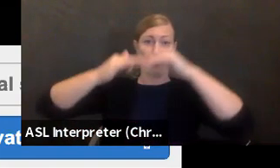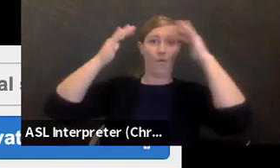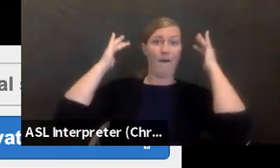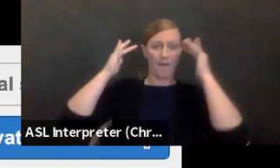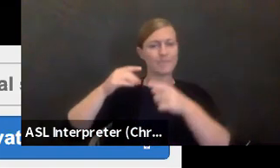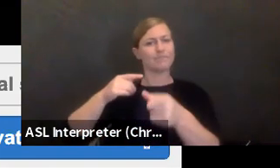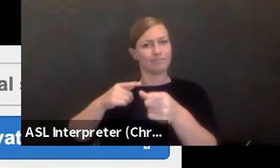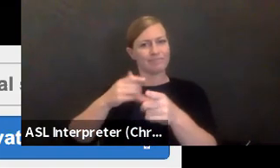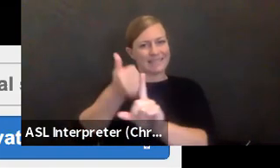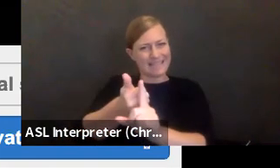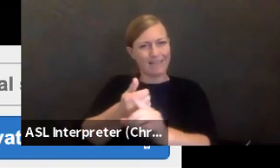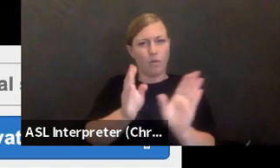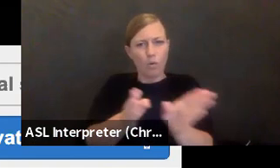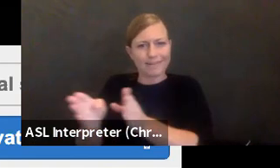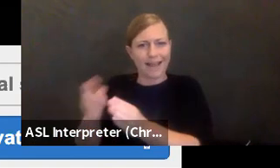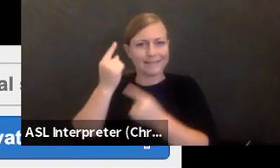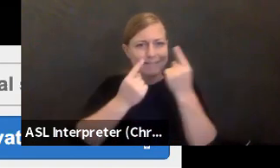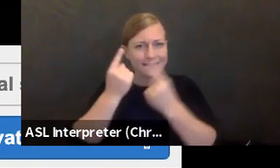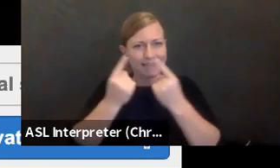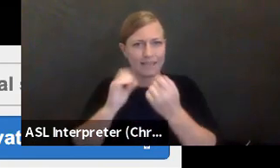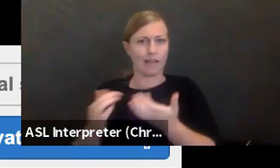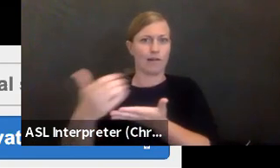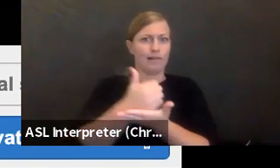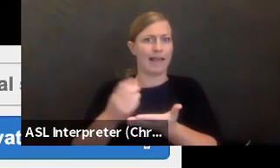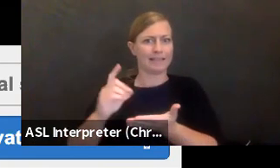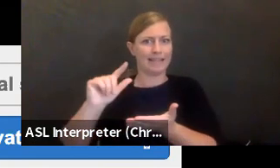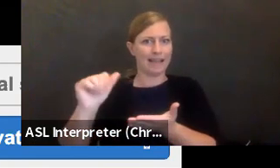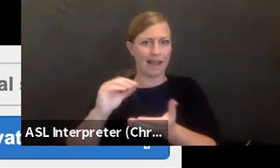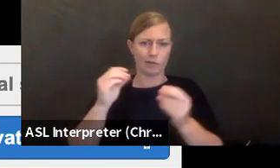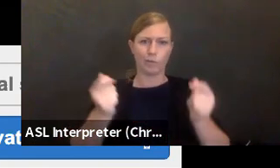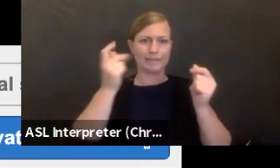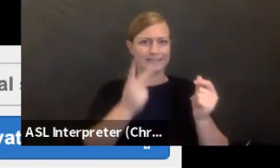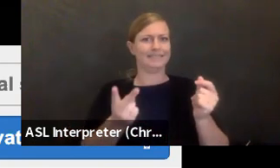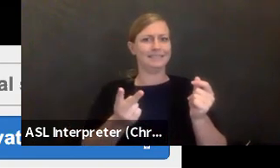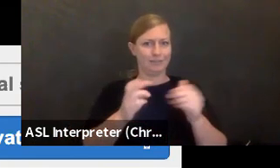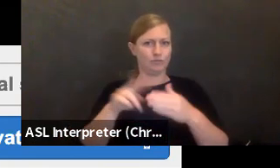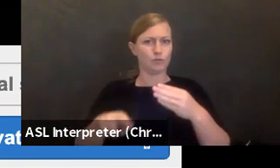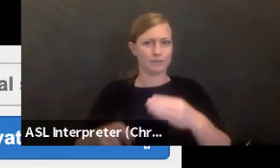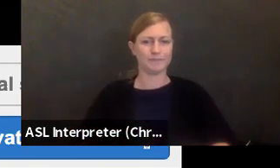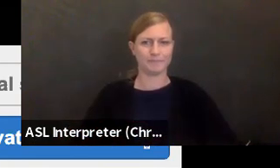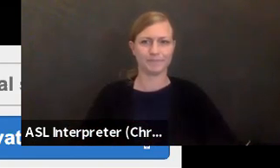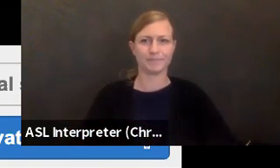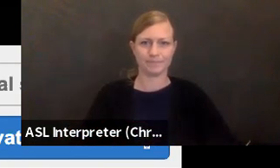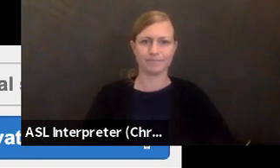it allows people to contribute immediately and it is not so chaotic and there is software on the back into organiza thinking so it makes it easier for us to get all this data and make sense of it.